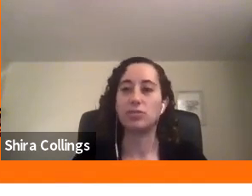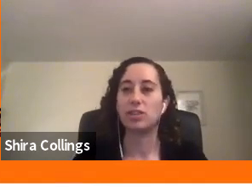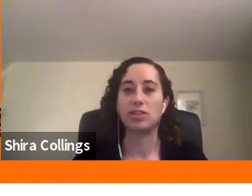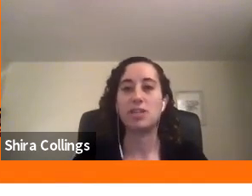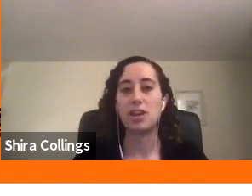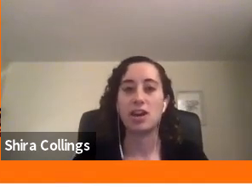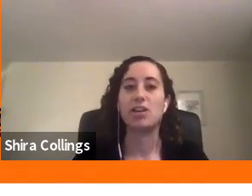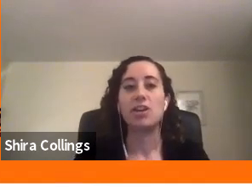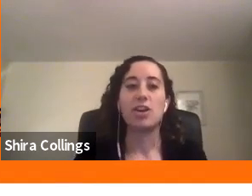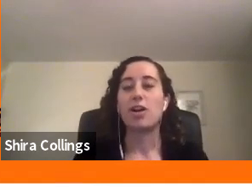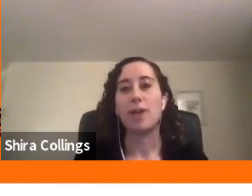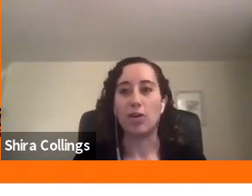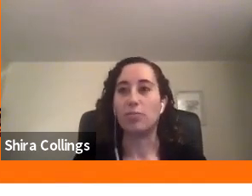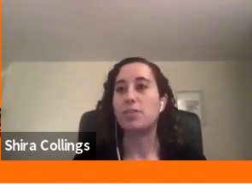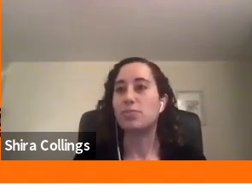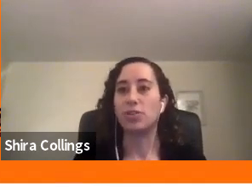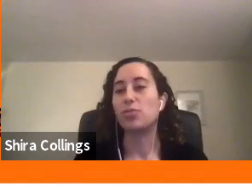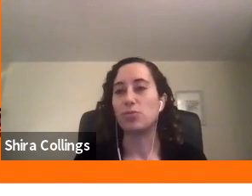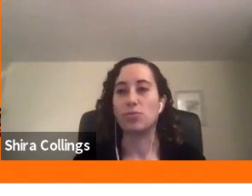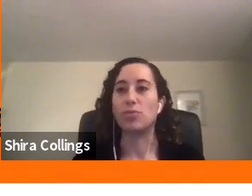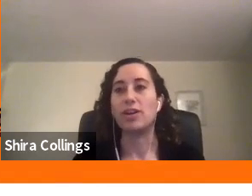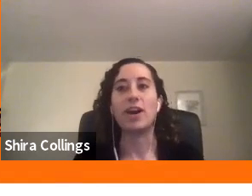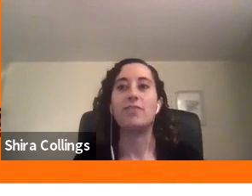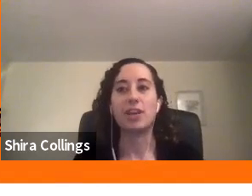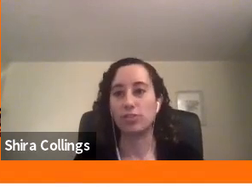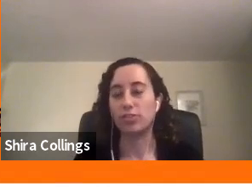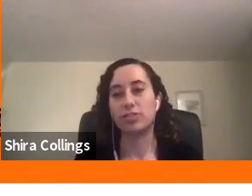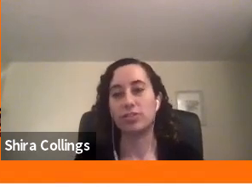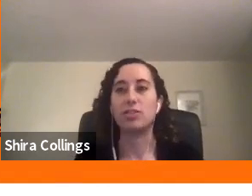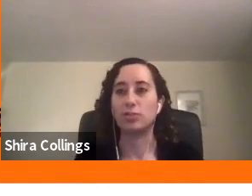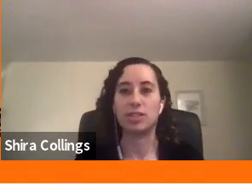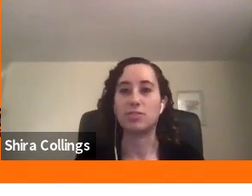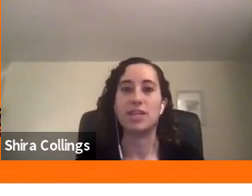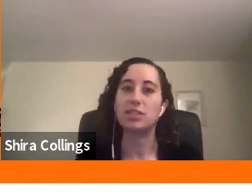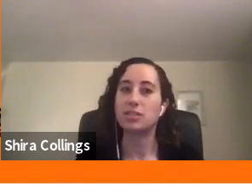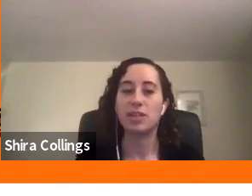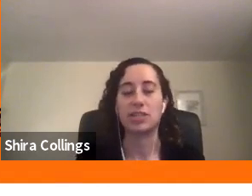attributed to their weight. And there is just countless stories, if you look this up in the